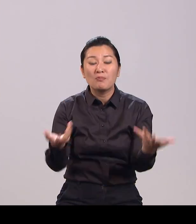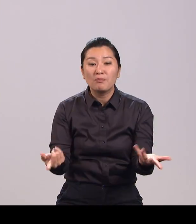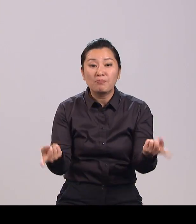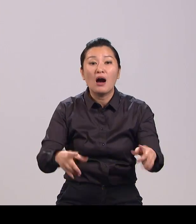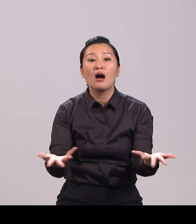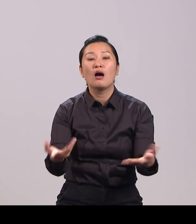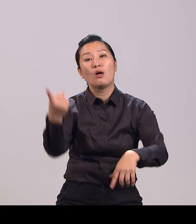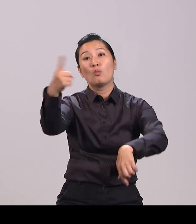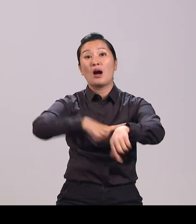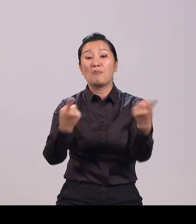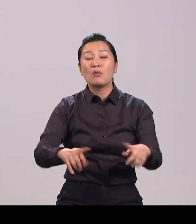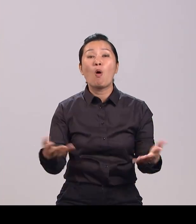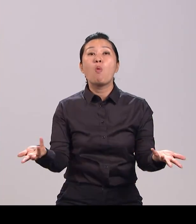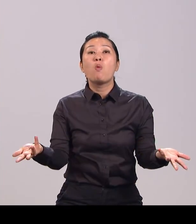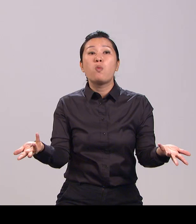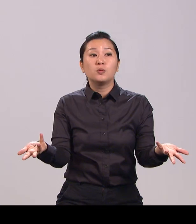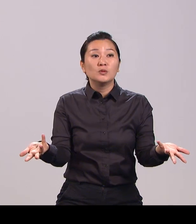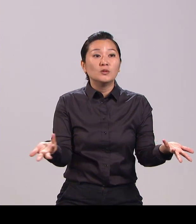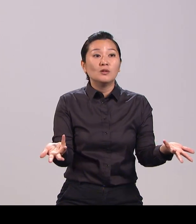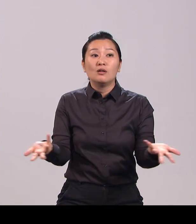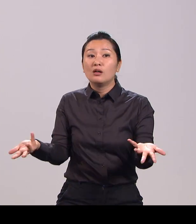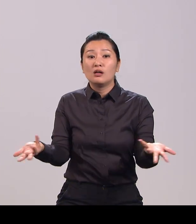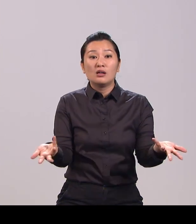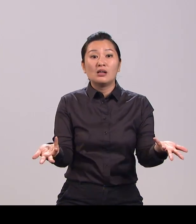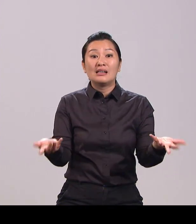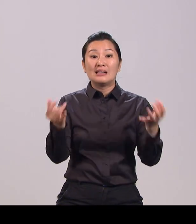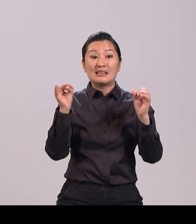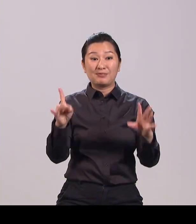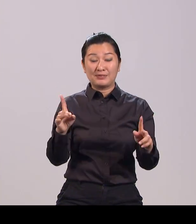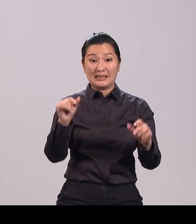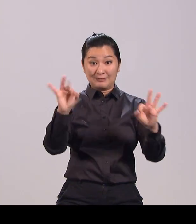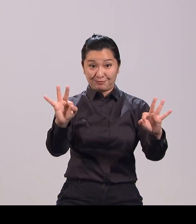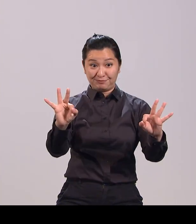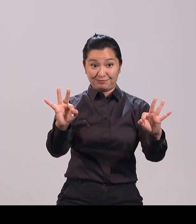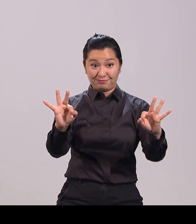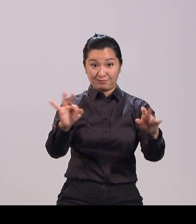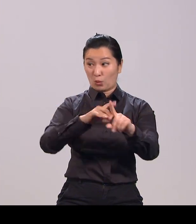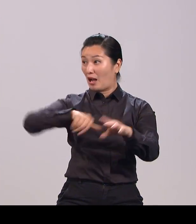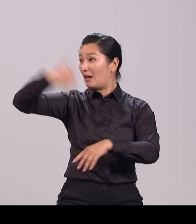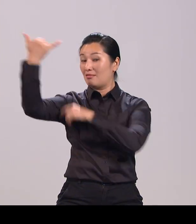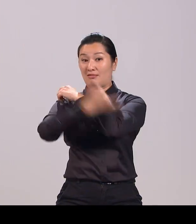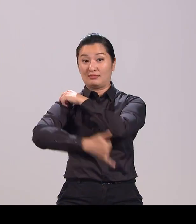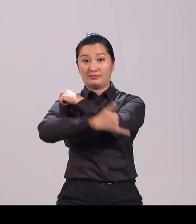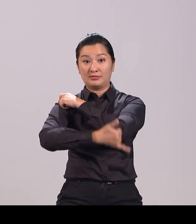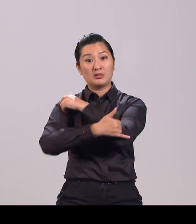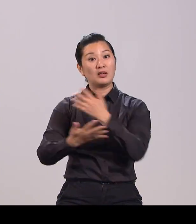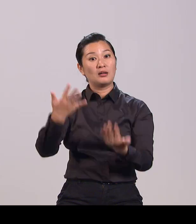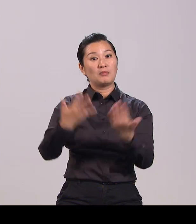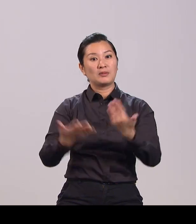If the terrorists come from abroad, I think it may be easier for us to stand together,